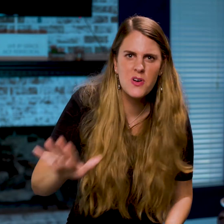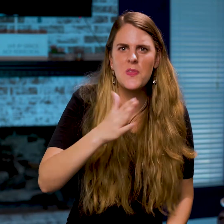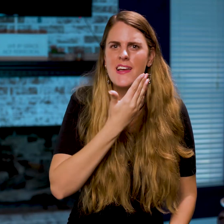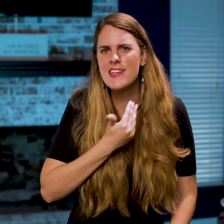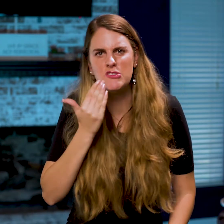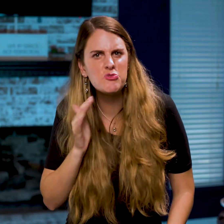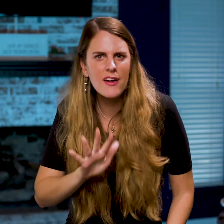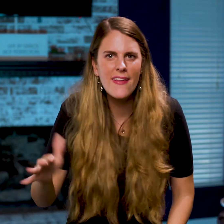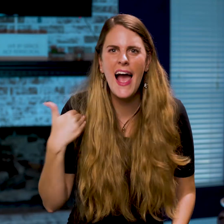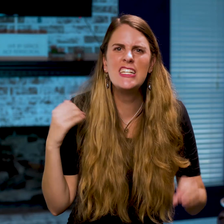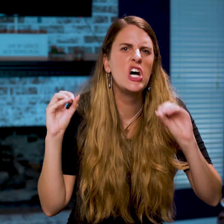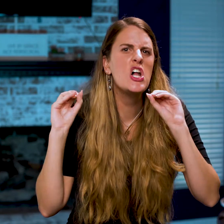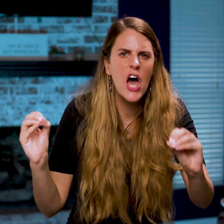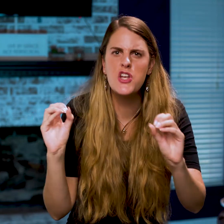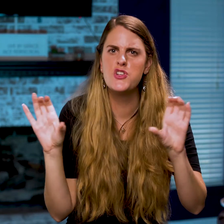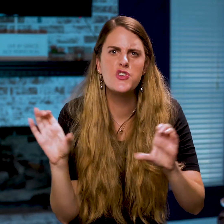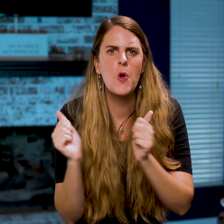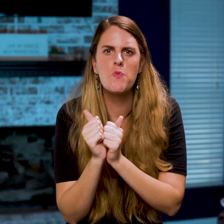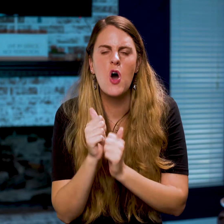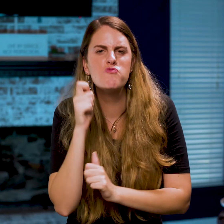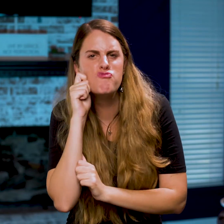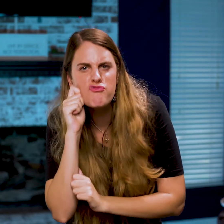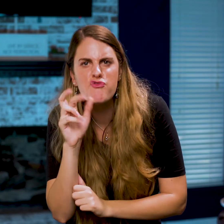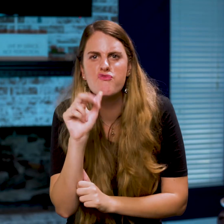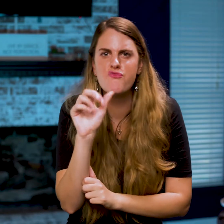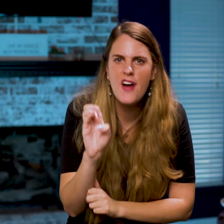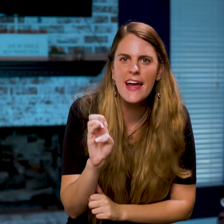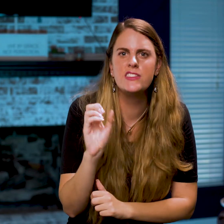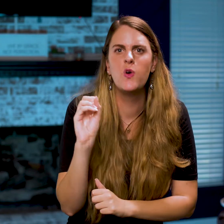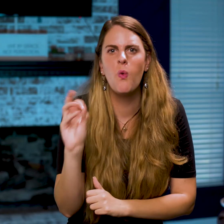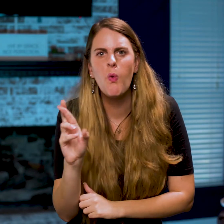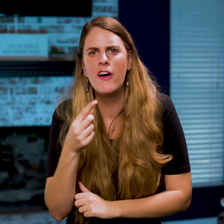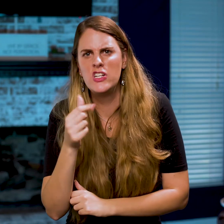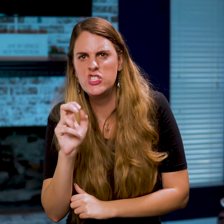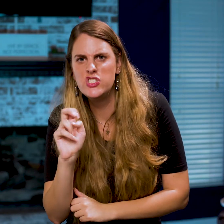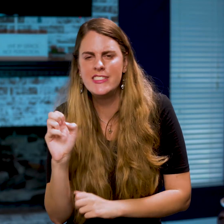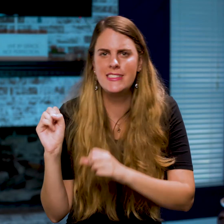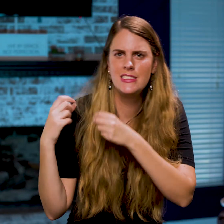the Israelites, has nothing to do with race or genes,